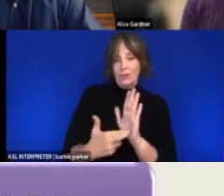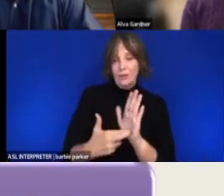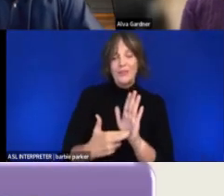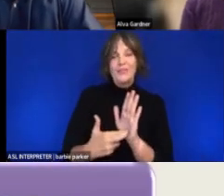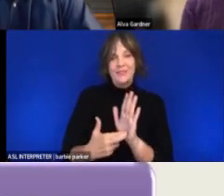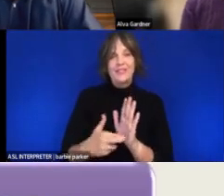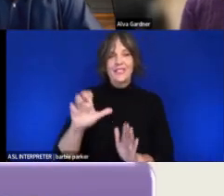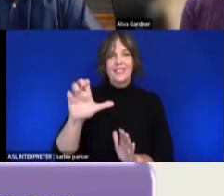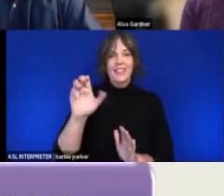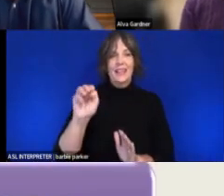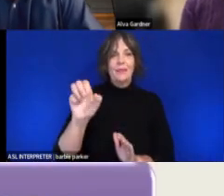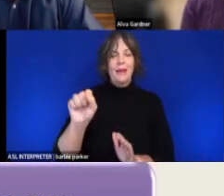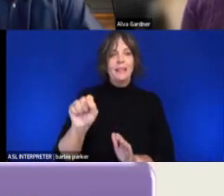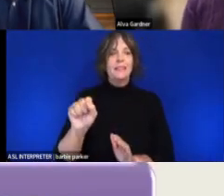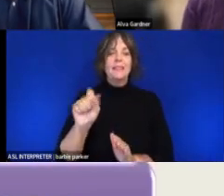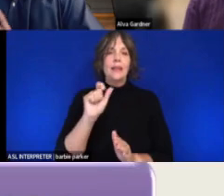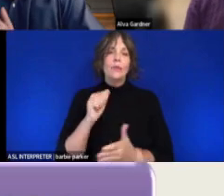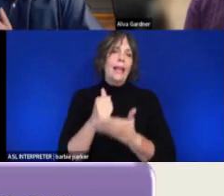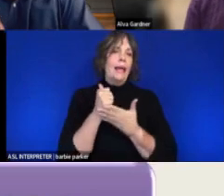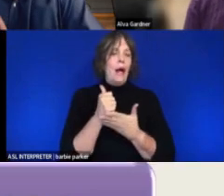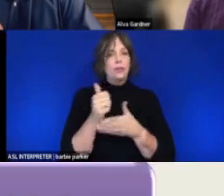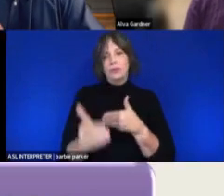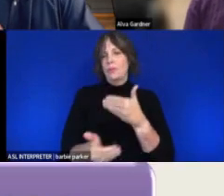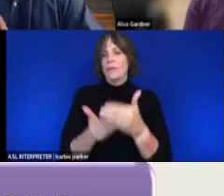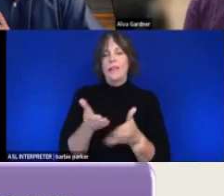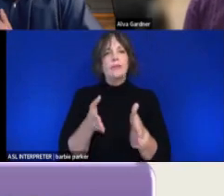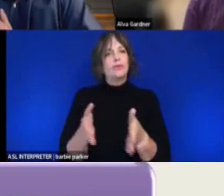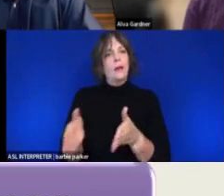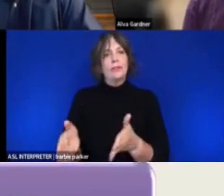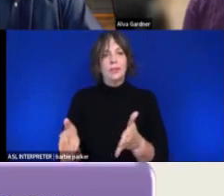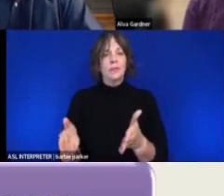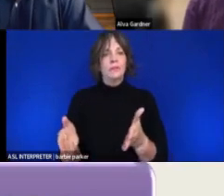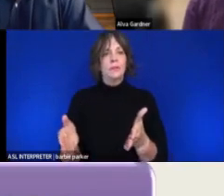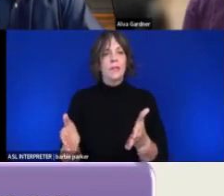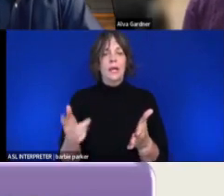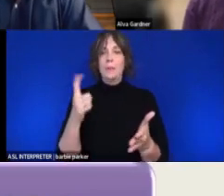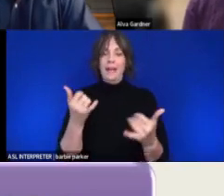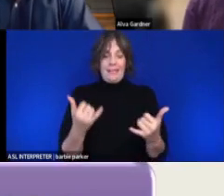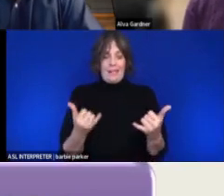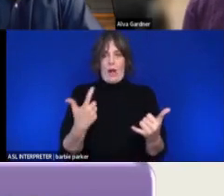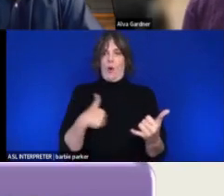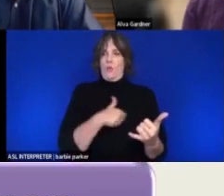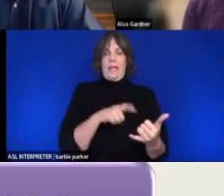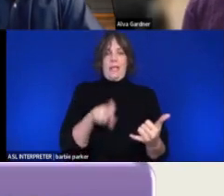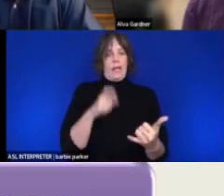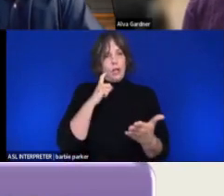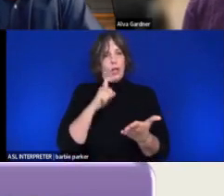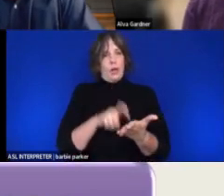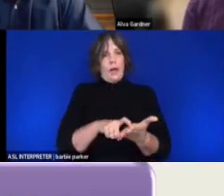has really helped to move us in that direction, because we are now needing to recognize what people want in their lives, those things that are important